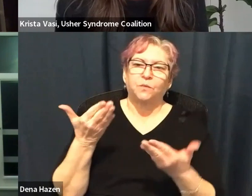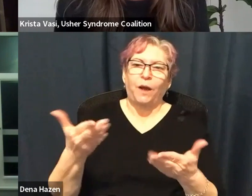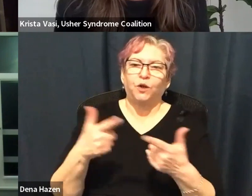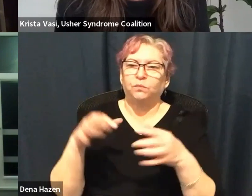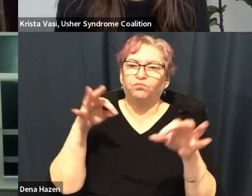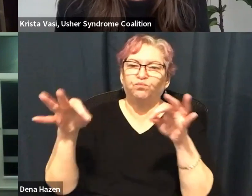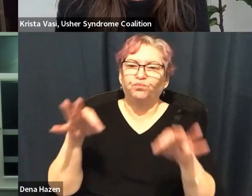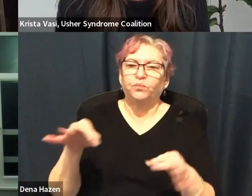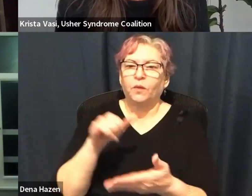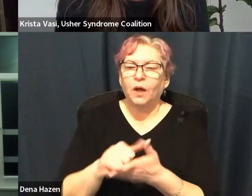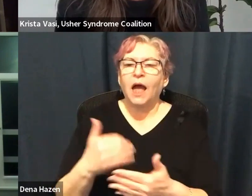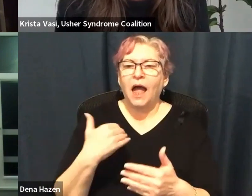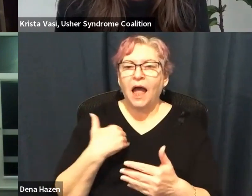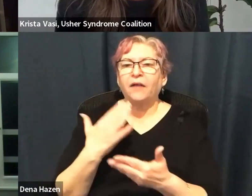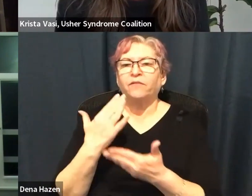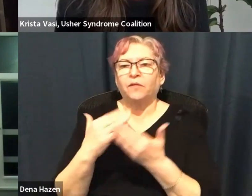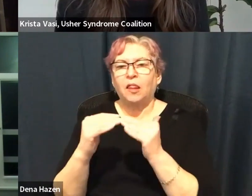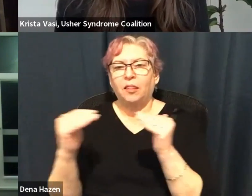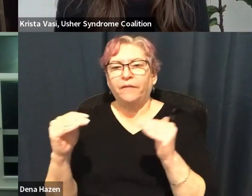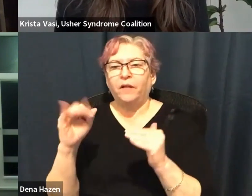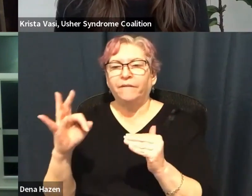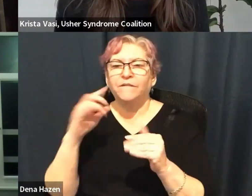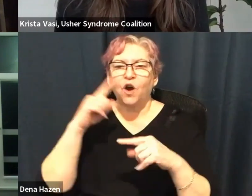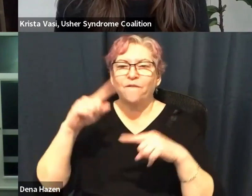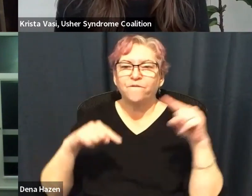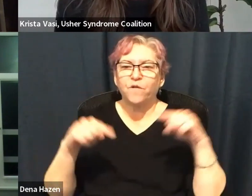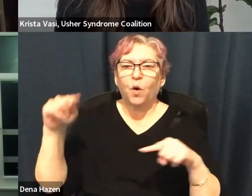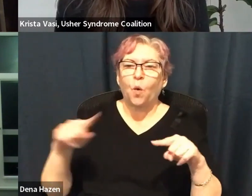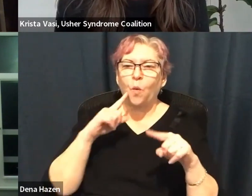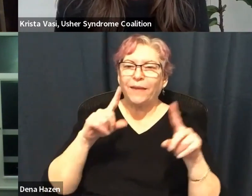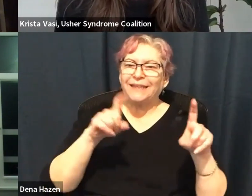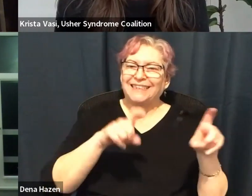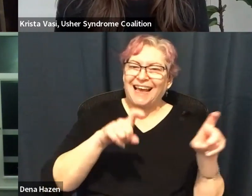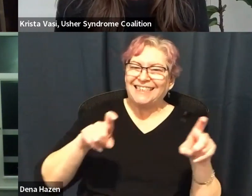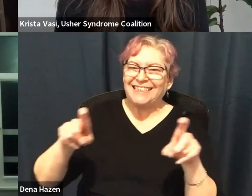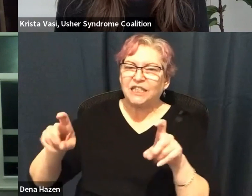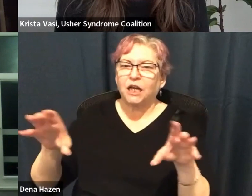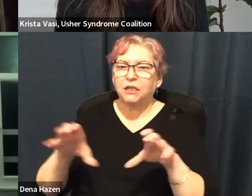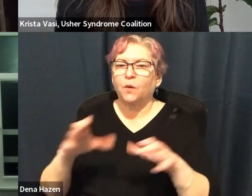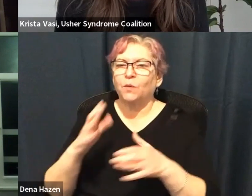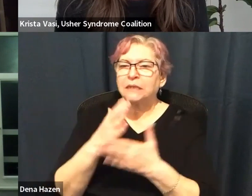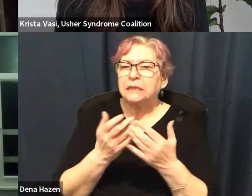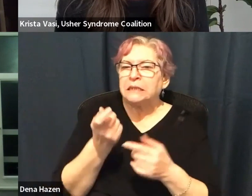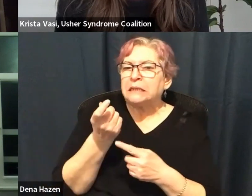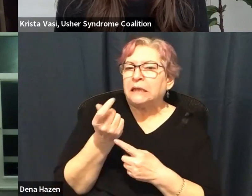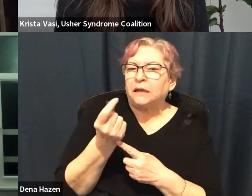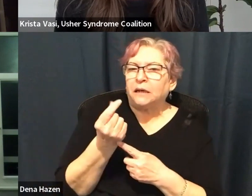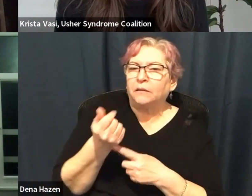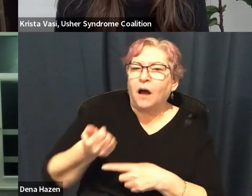There is a degree of variability when the tests are performed with some slightly higher, slightly